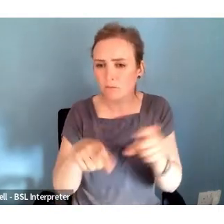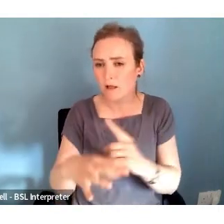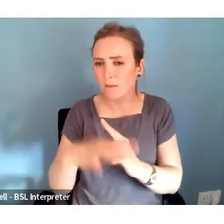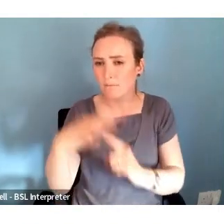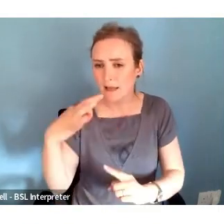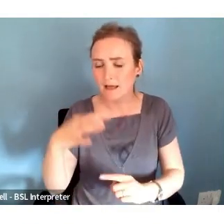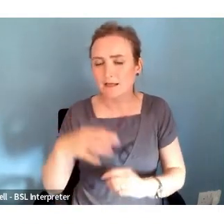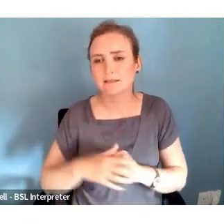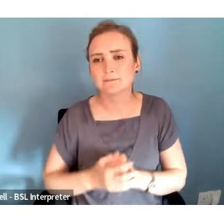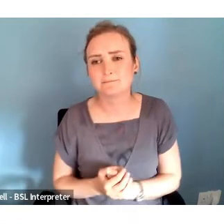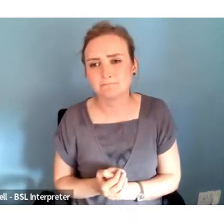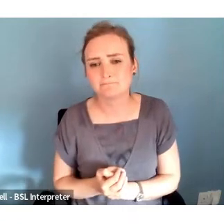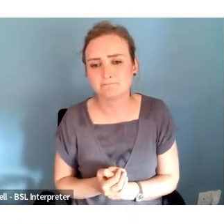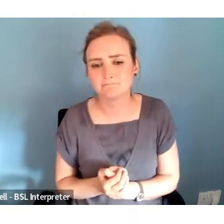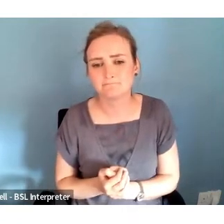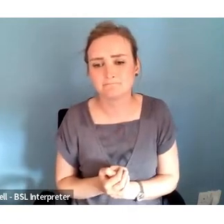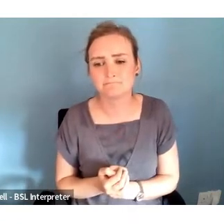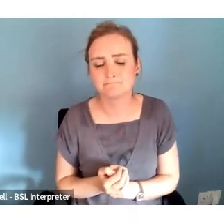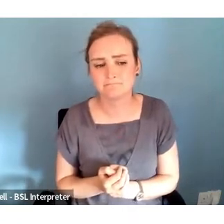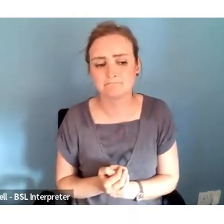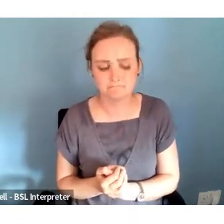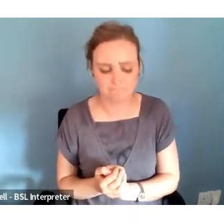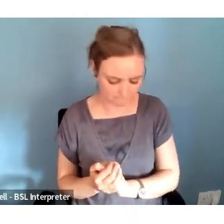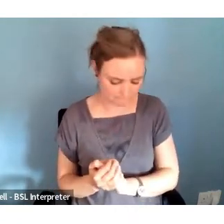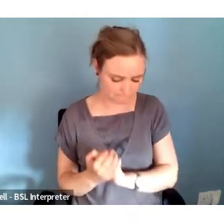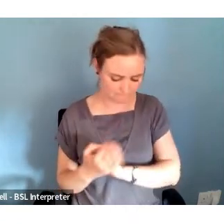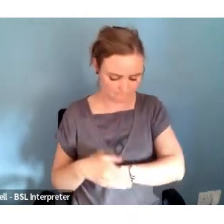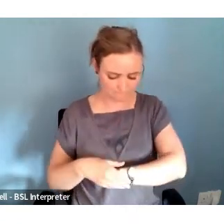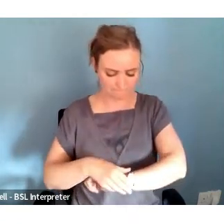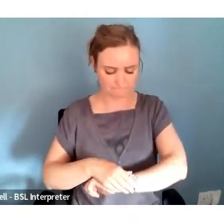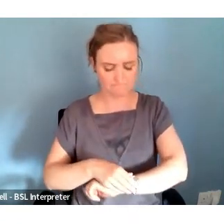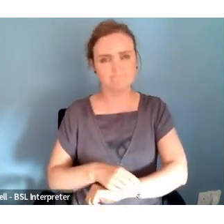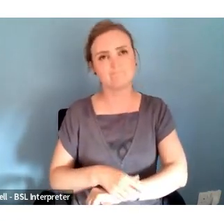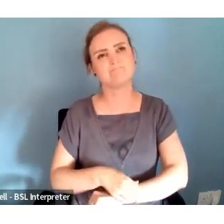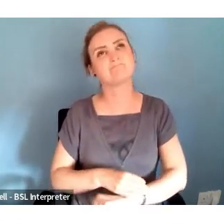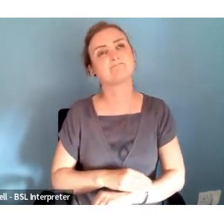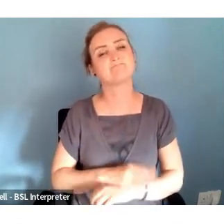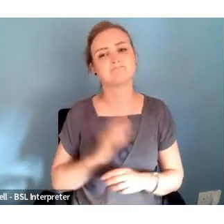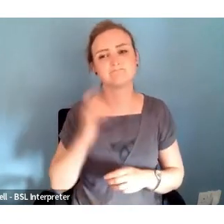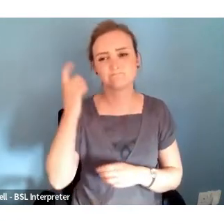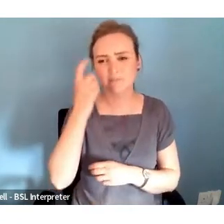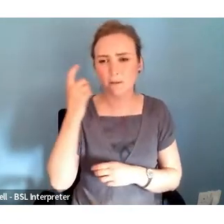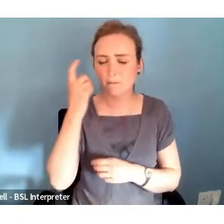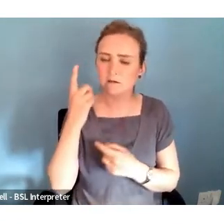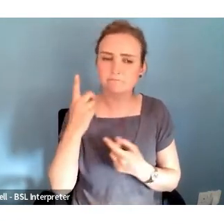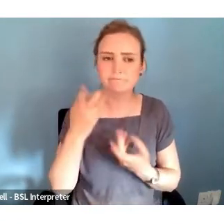about in terms of offering adjustments is that some organisations will put something like this